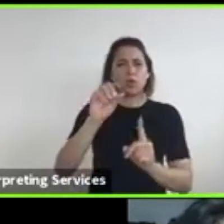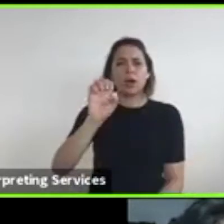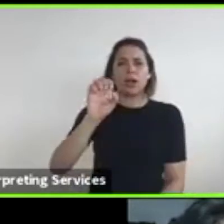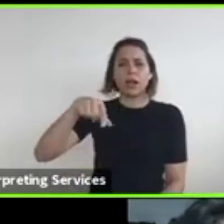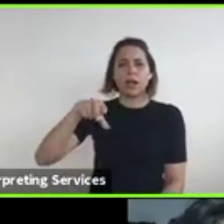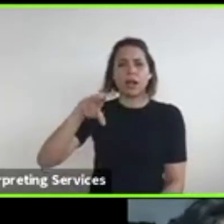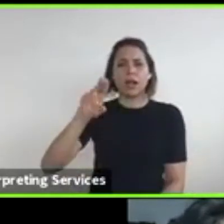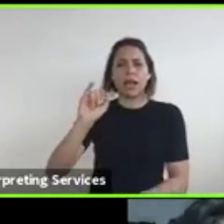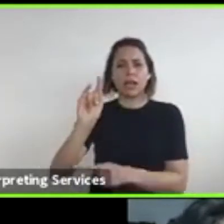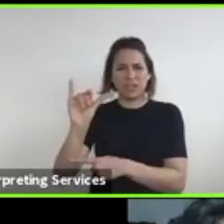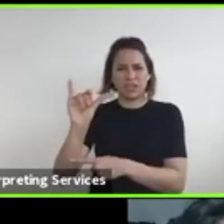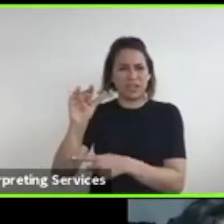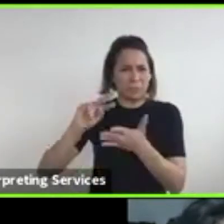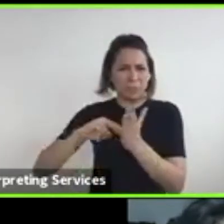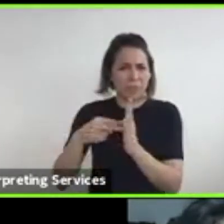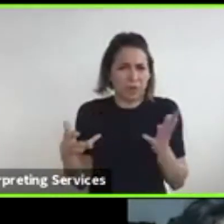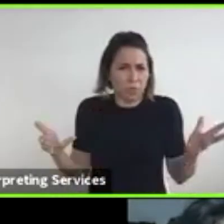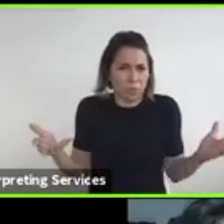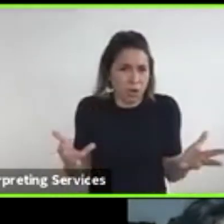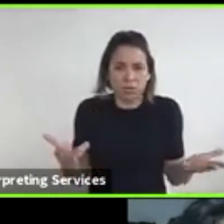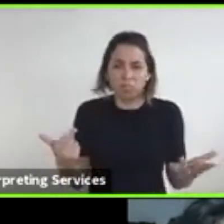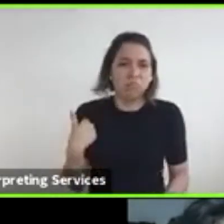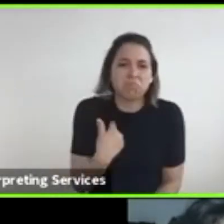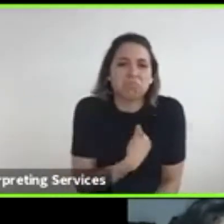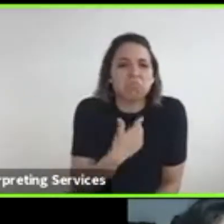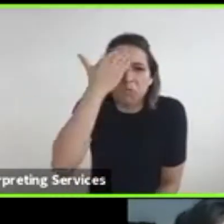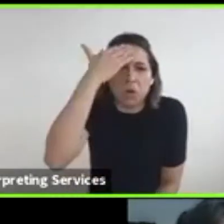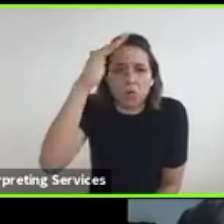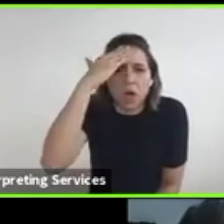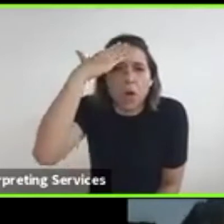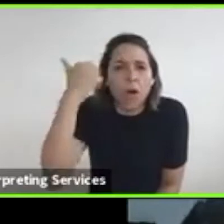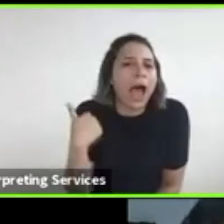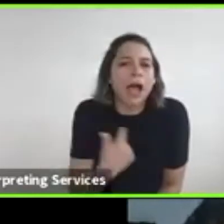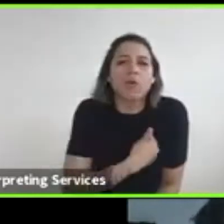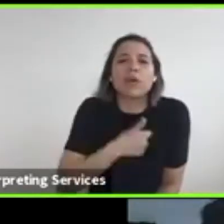OF US KNOWS WHAT IT IS BECAUSE NONE OF US HAVE EVER EXPERIENCED IT AND SO HOW -- I THINK,